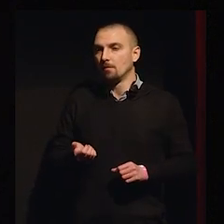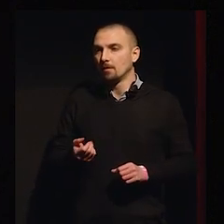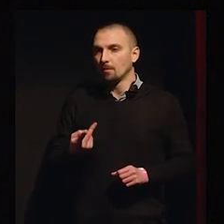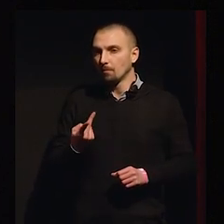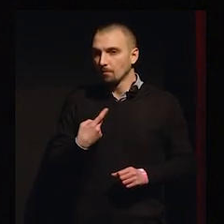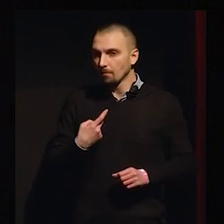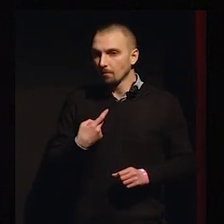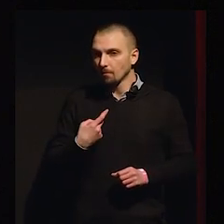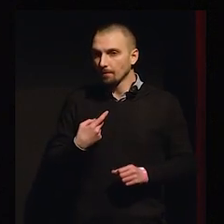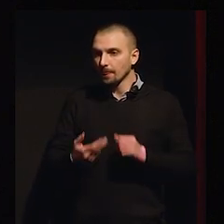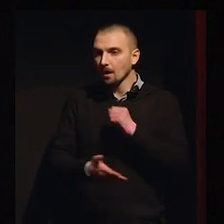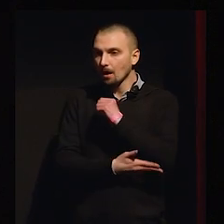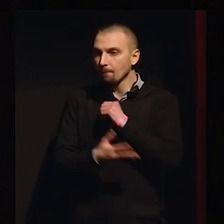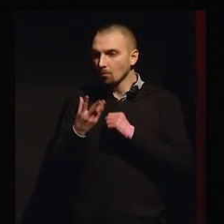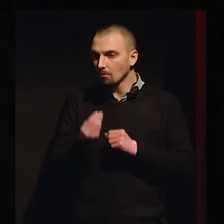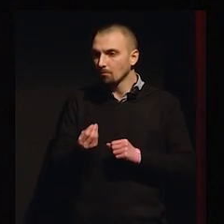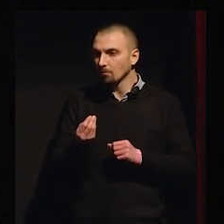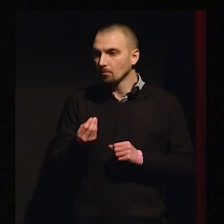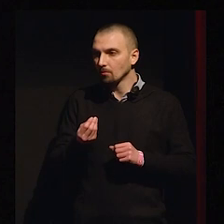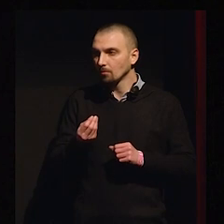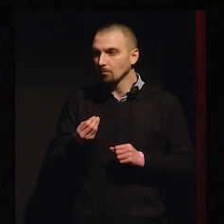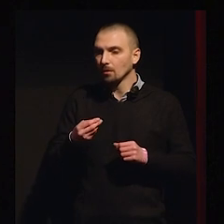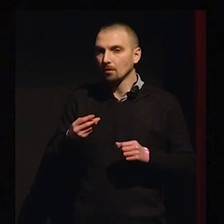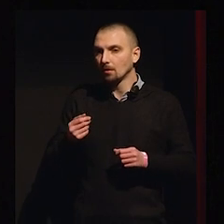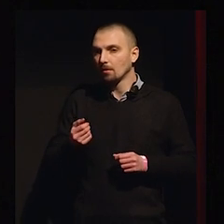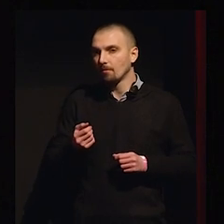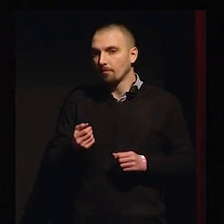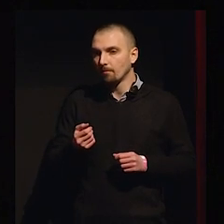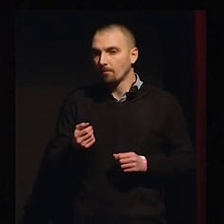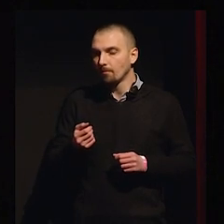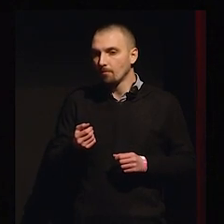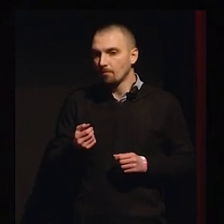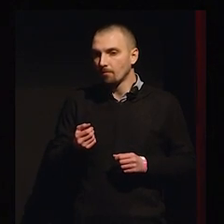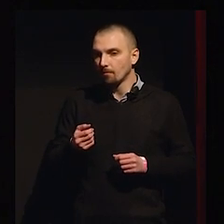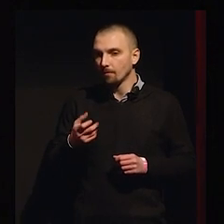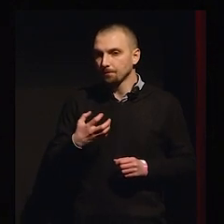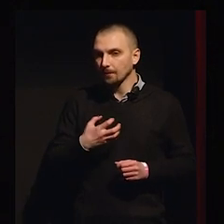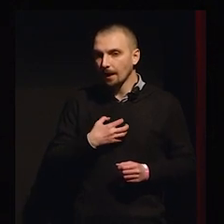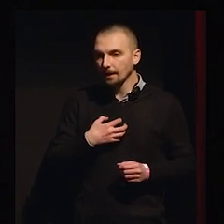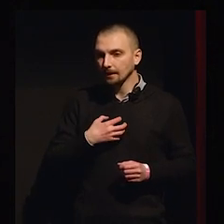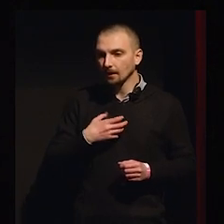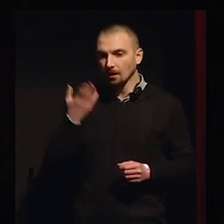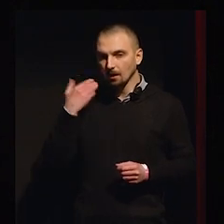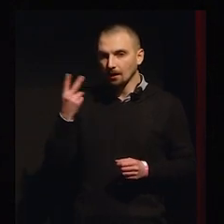the only people who helped me were the autistics. Cause when they told their stories,